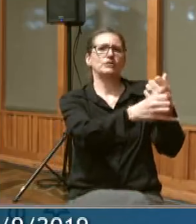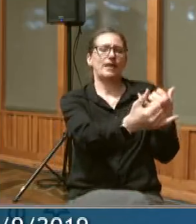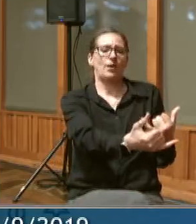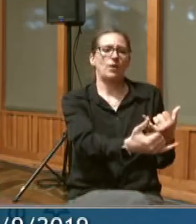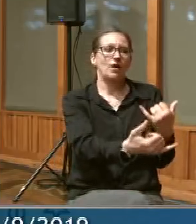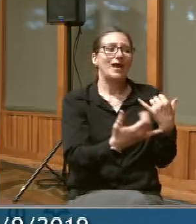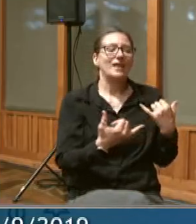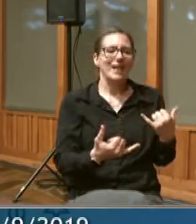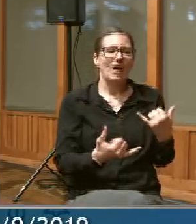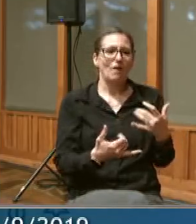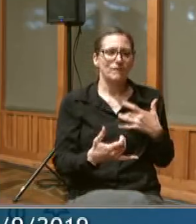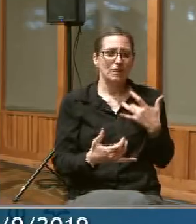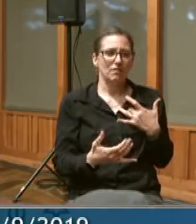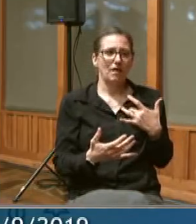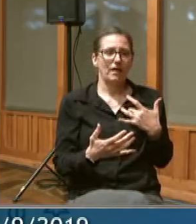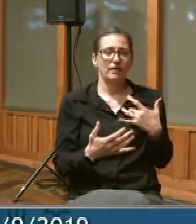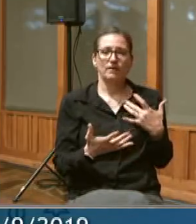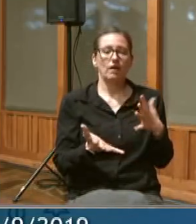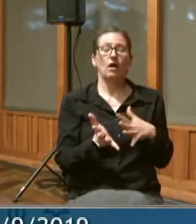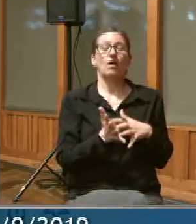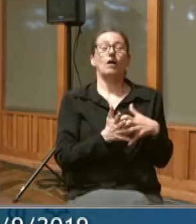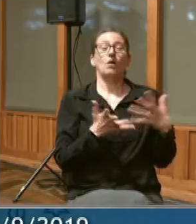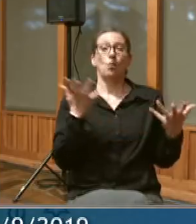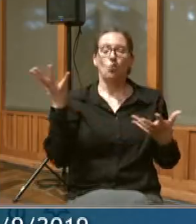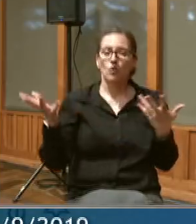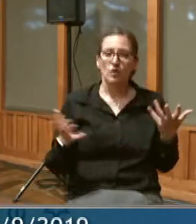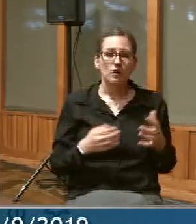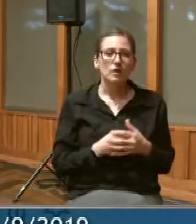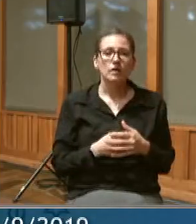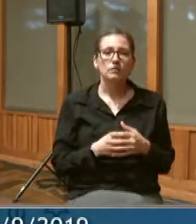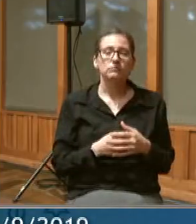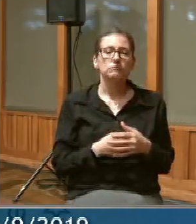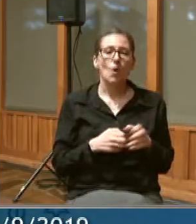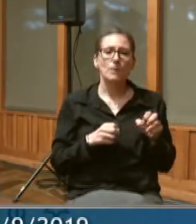EMPLOYEES THAT HAVE MADE A COMMITMENT AND JOINED THE RANKS OF THE PARK AND RECREATION DEPARTMENT OVER THE LAST YEARS.